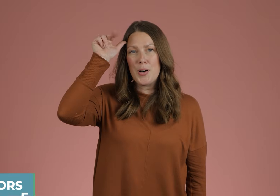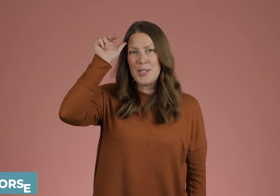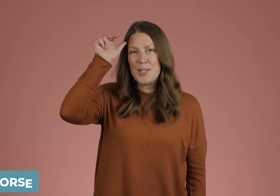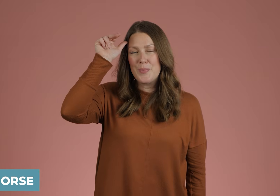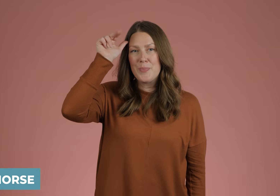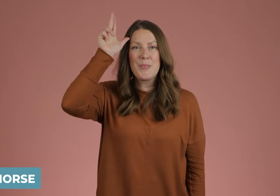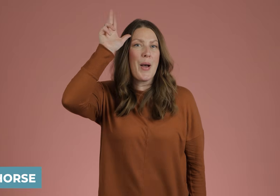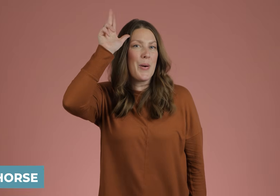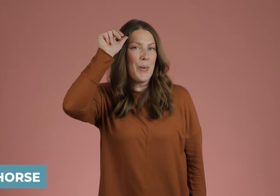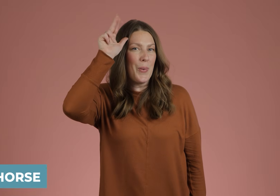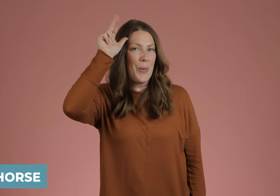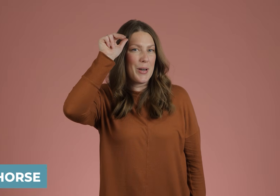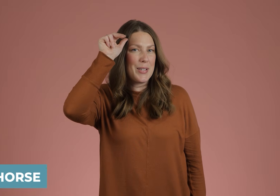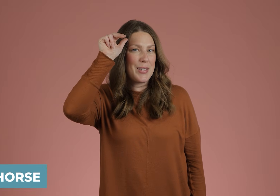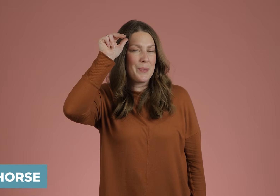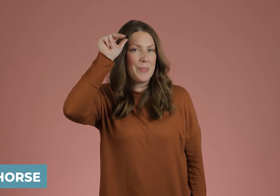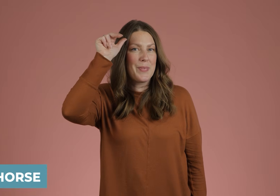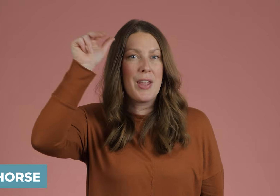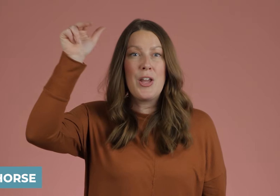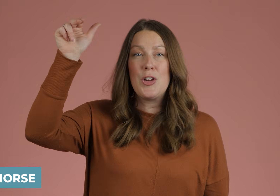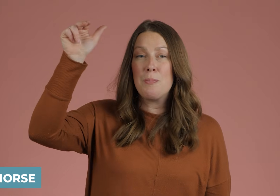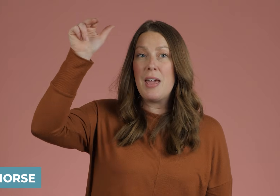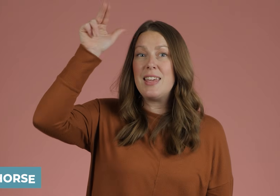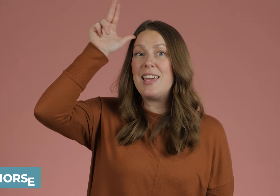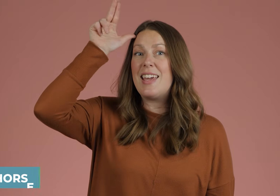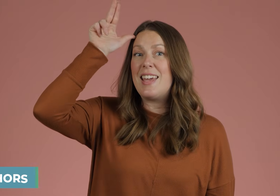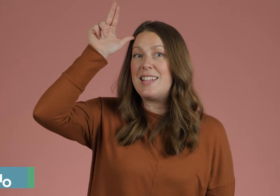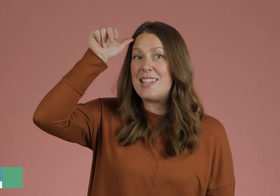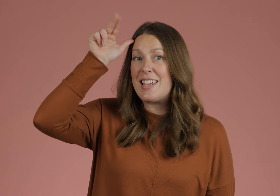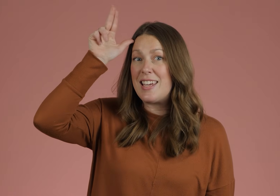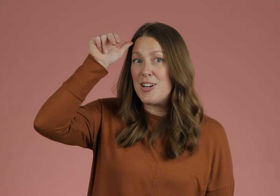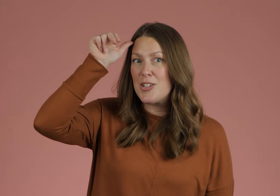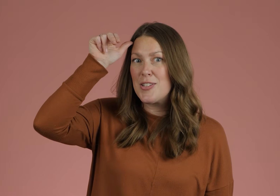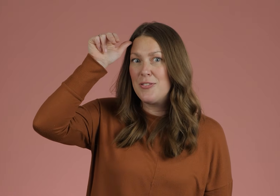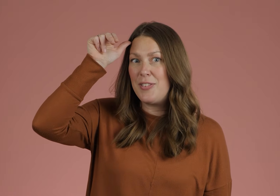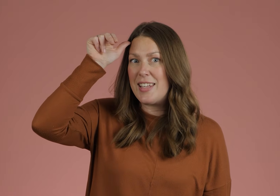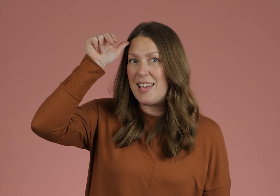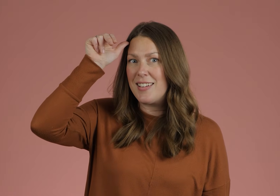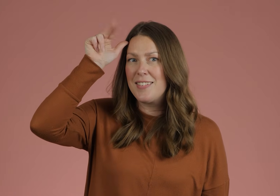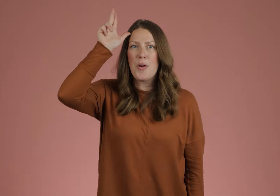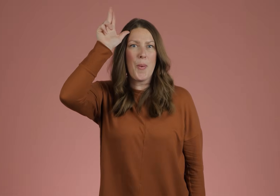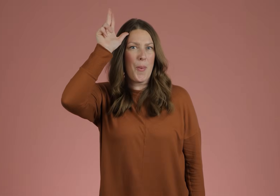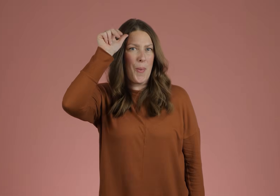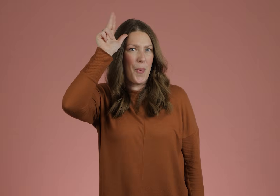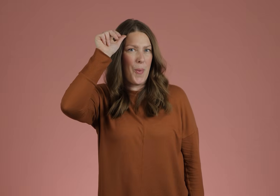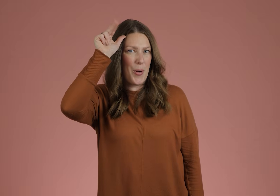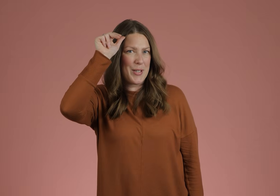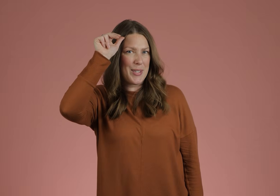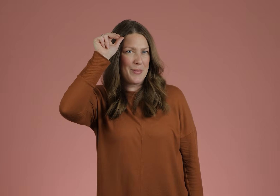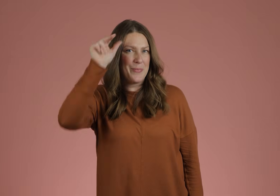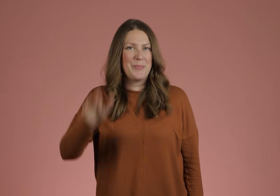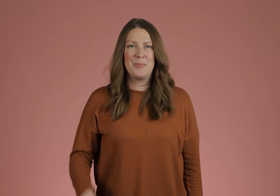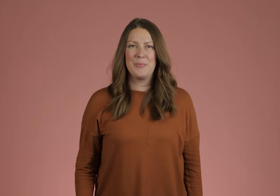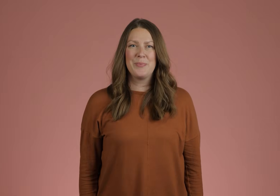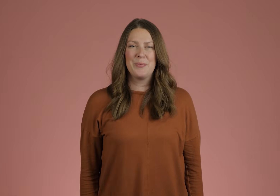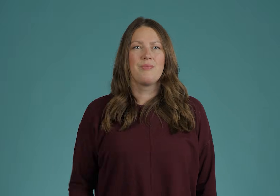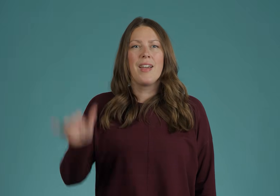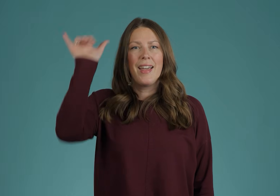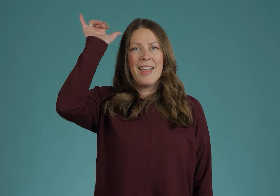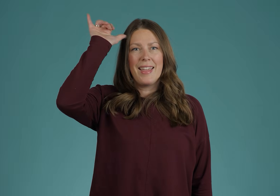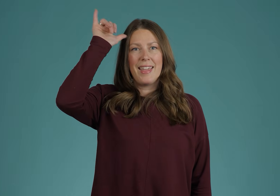Horse. Horse. You're making its ears